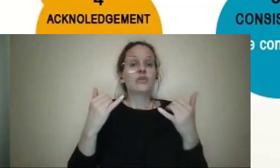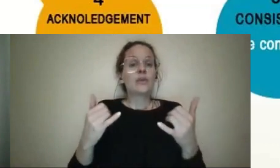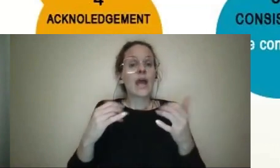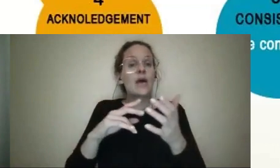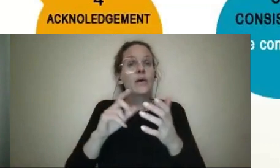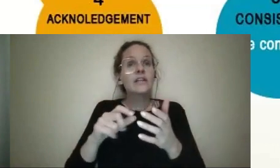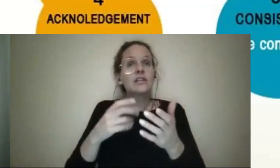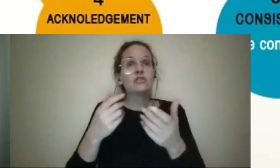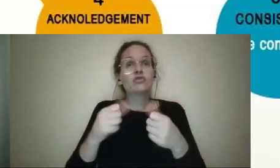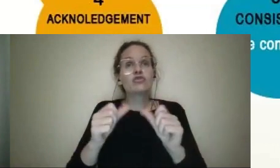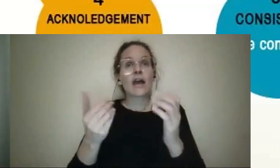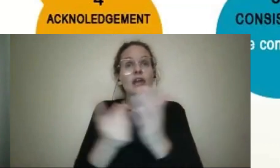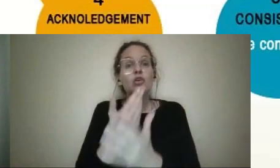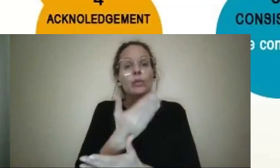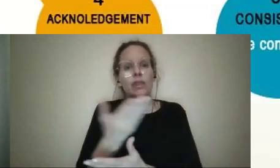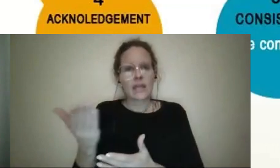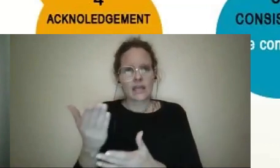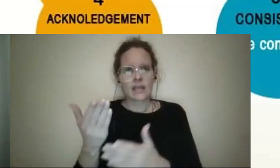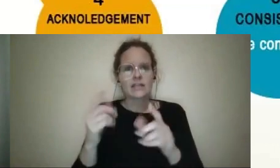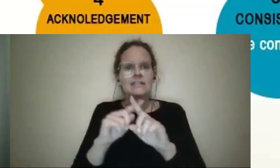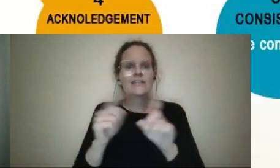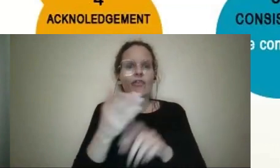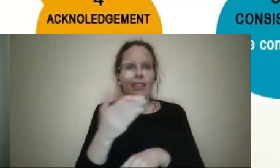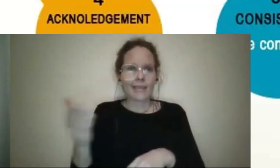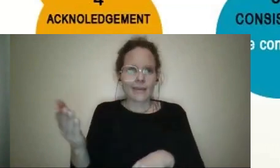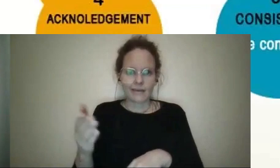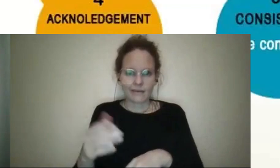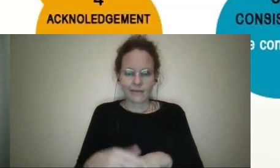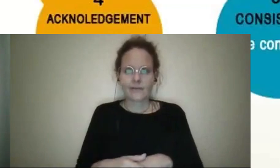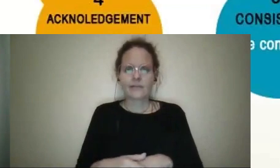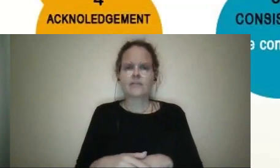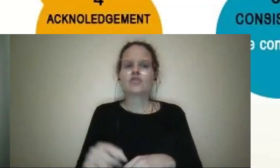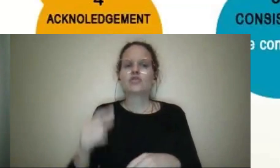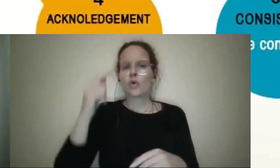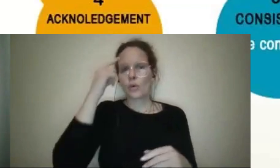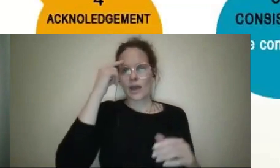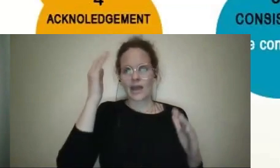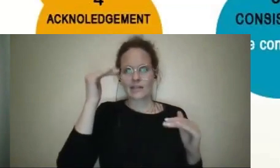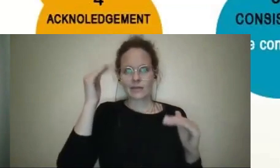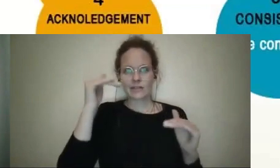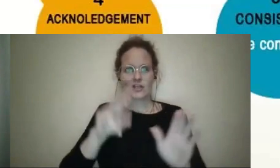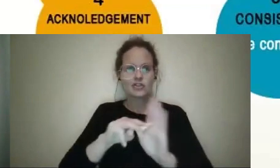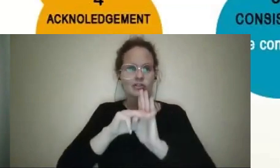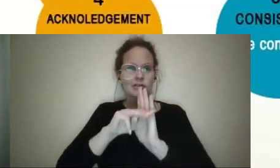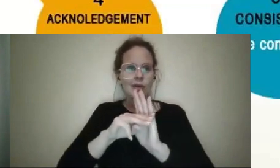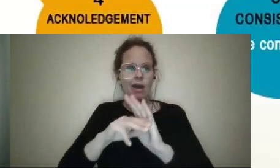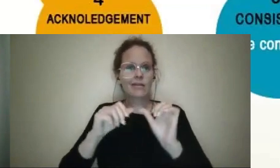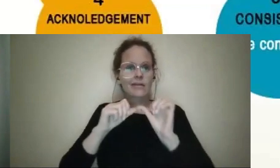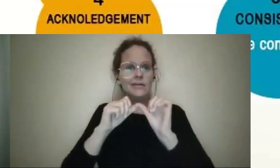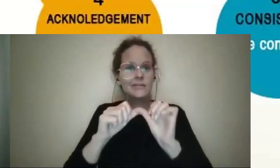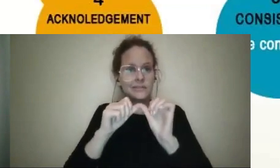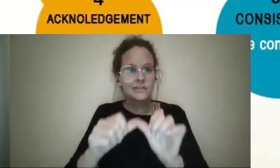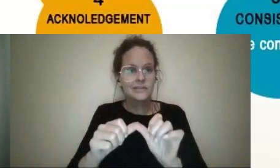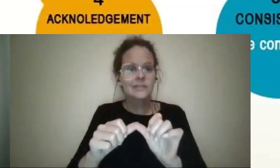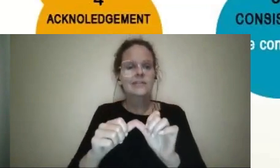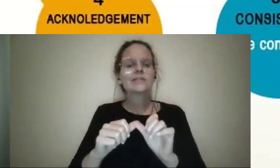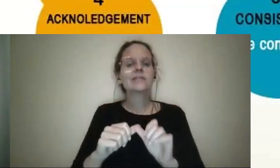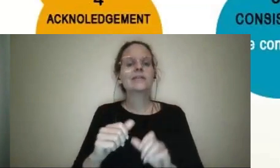something different. So those expectations, modeling, consistency, knowledge, and evaluation.